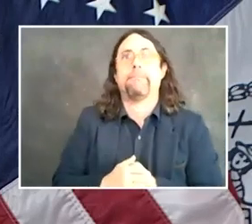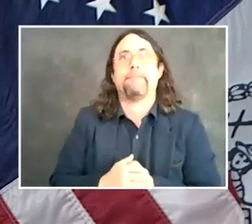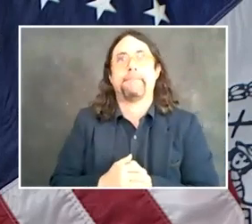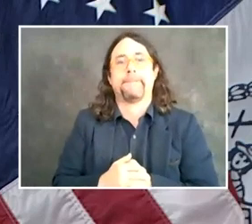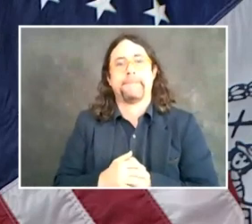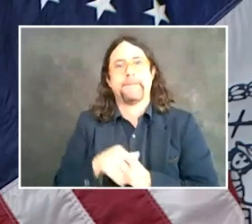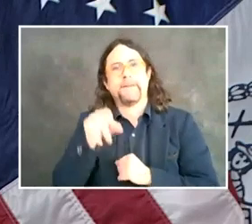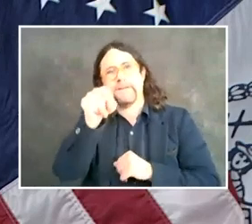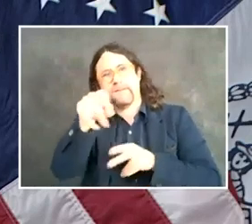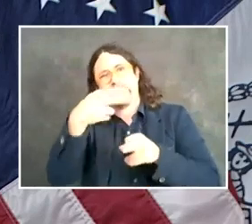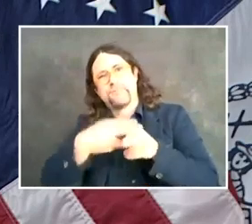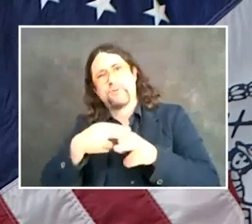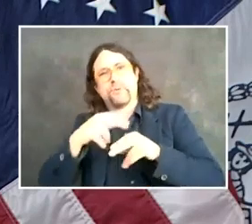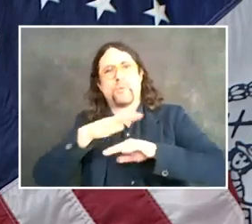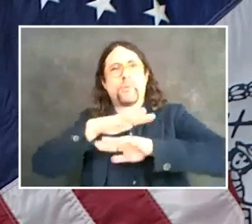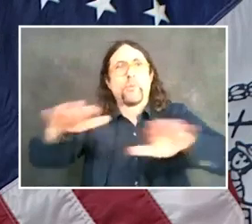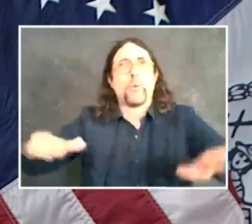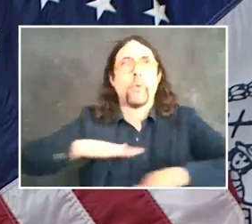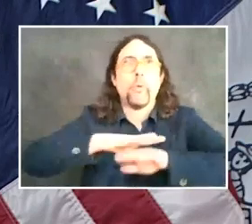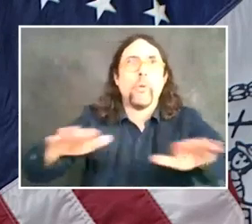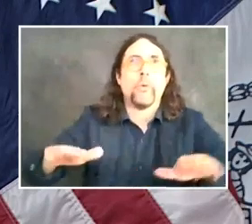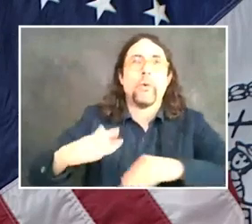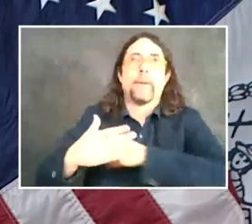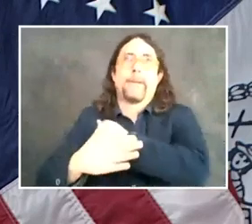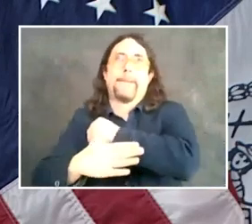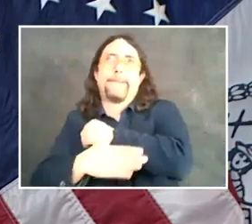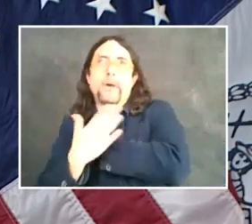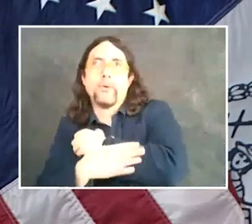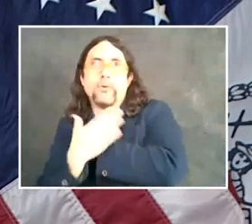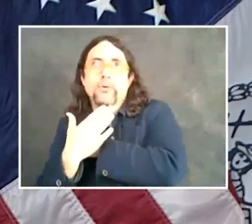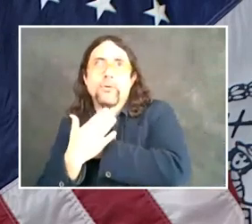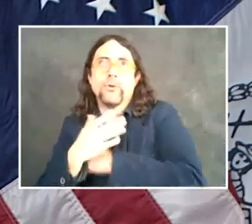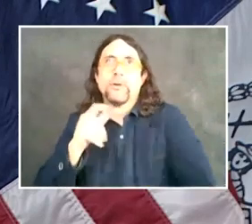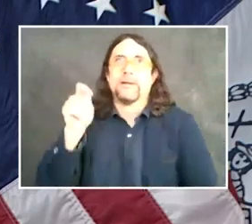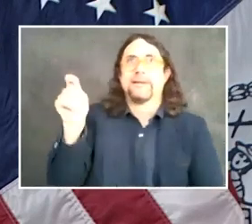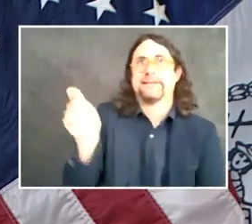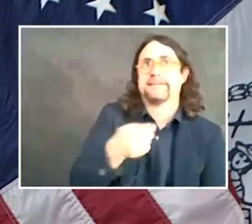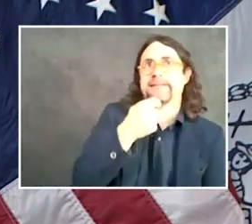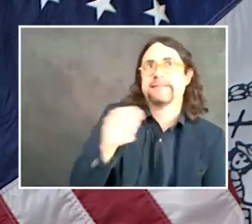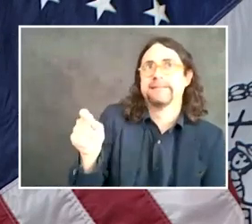THERE'S THE WHOLE DIFFERENT PIECE OF THE EQUATION, WHICH WE TALKED ABOUT, WHICH IS WHAT CAN